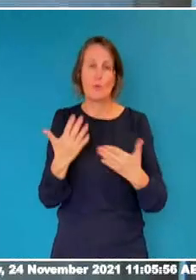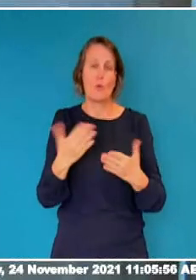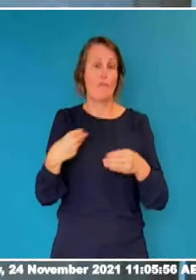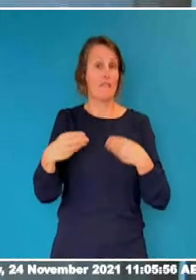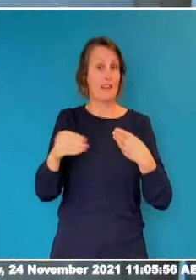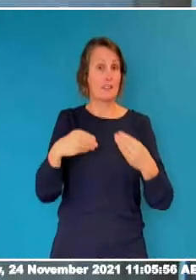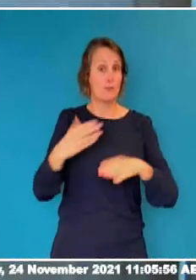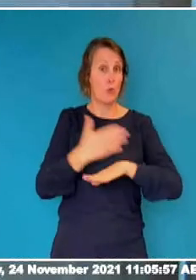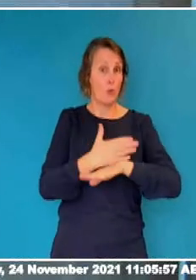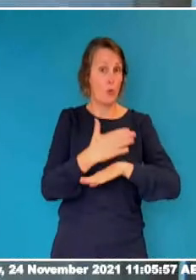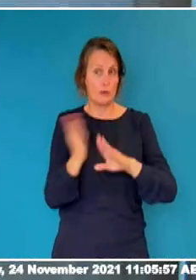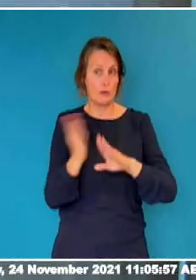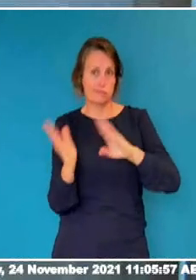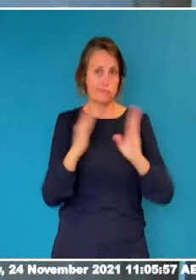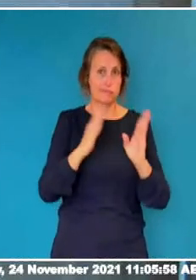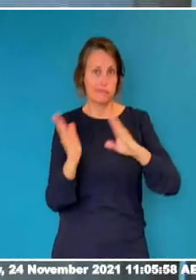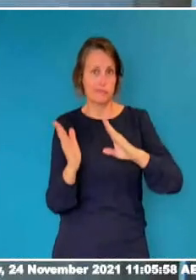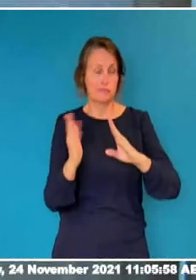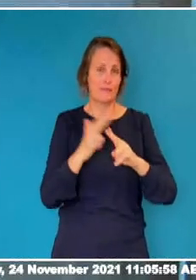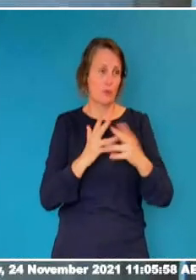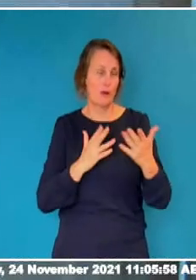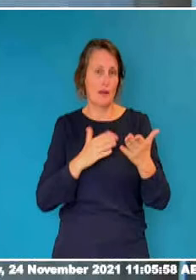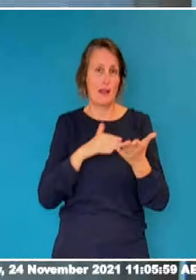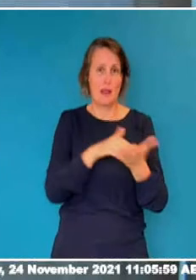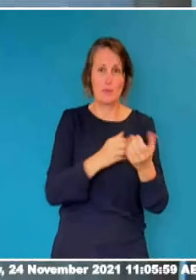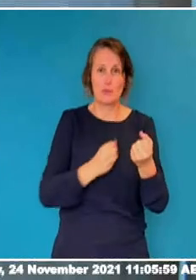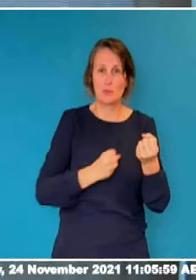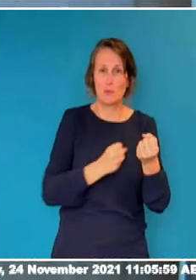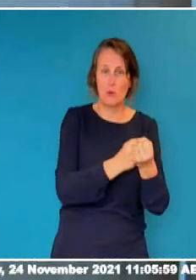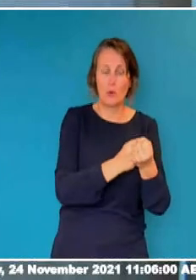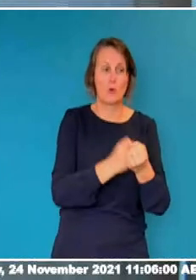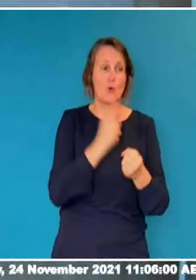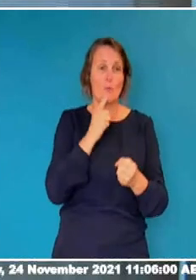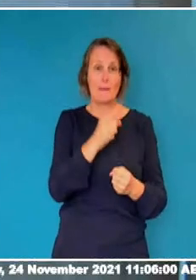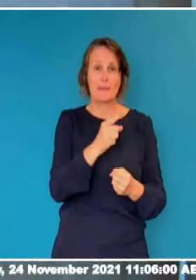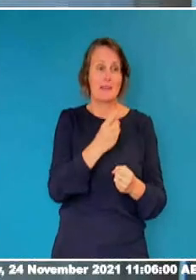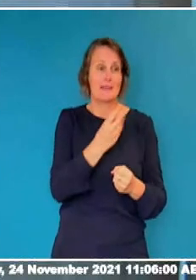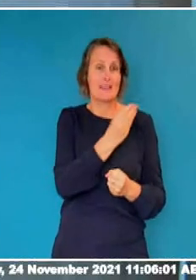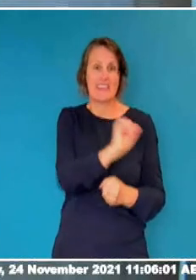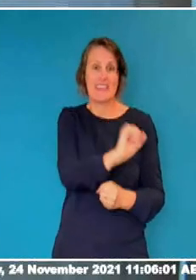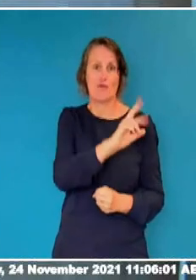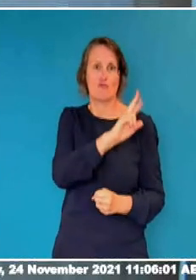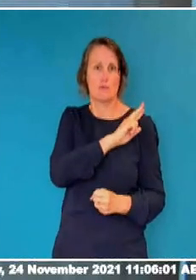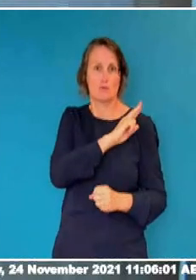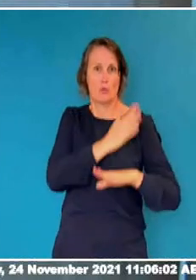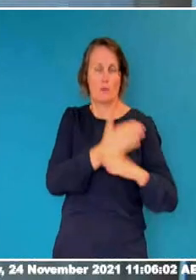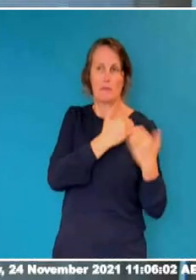what we can do to adjust I guess levels of responsibility that impact on their mental